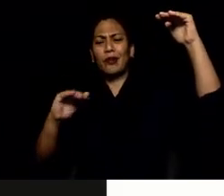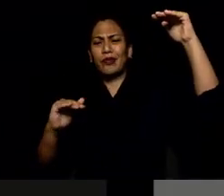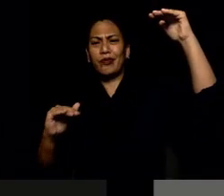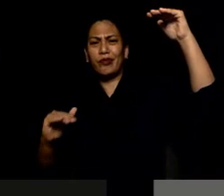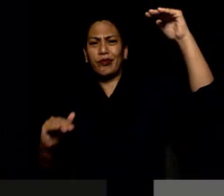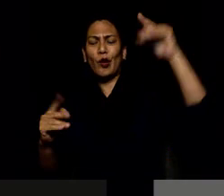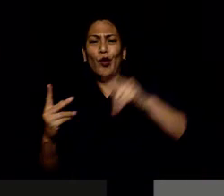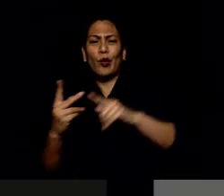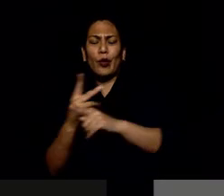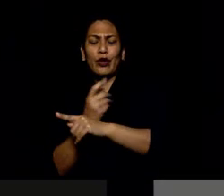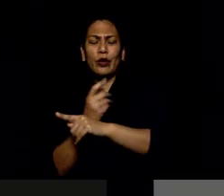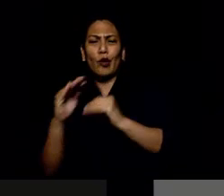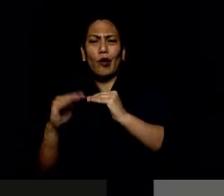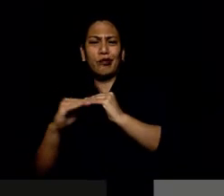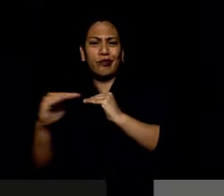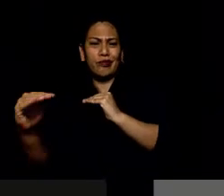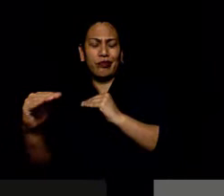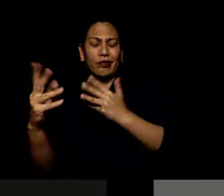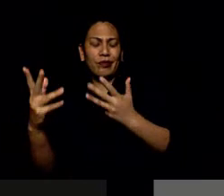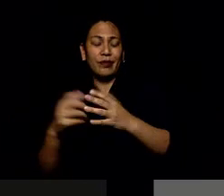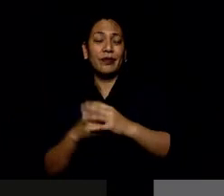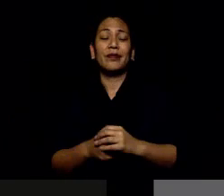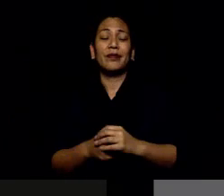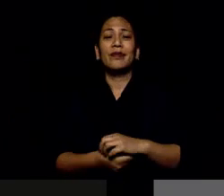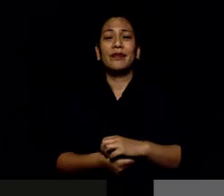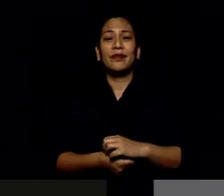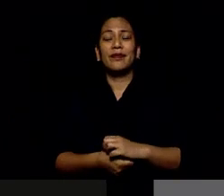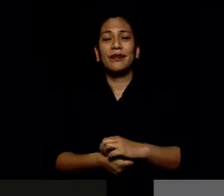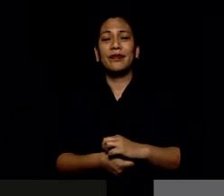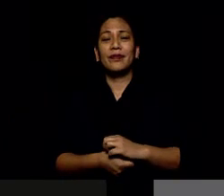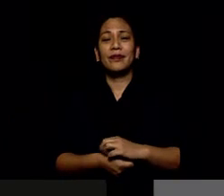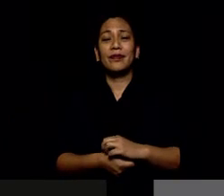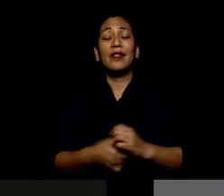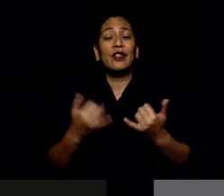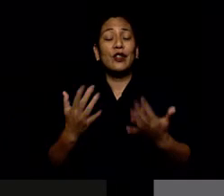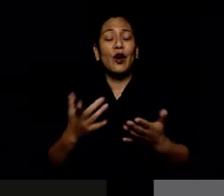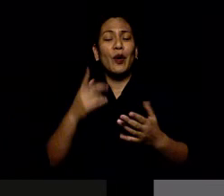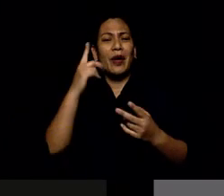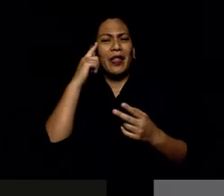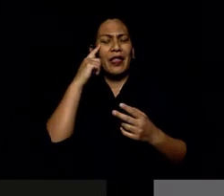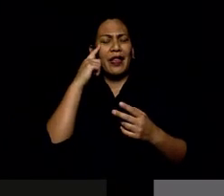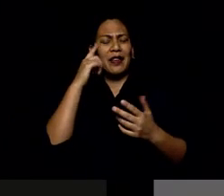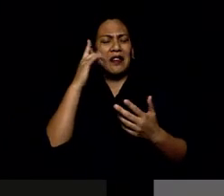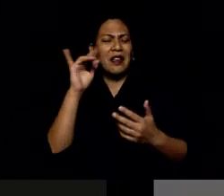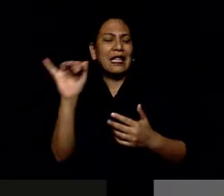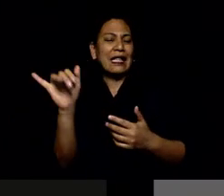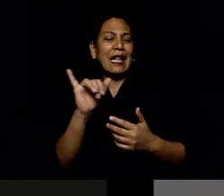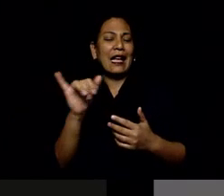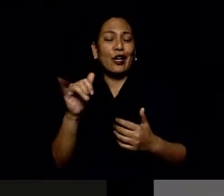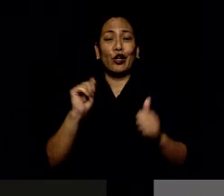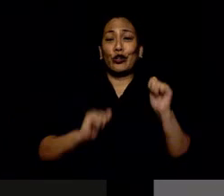So if I, I think of this as a theatrical piece, um, that might be